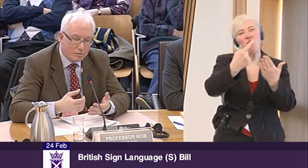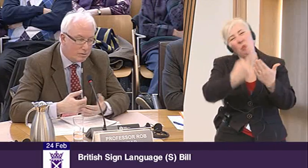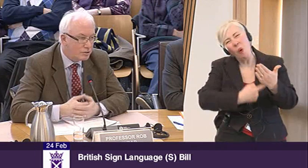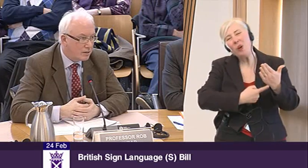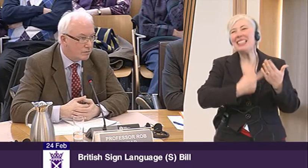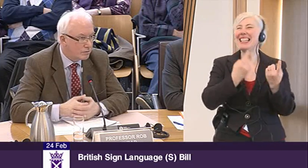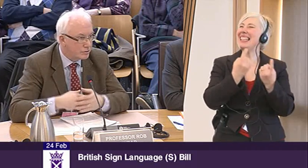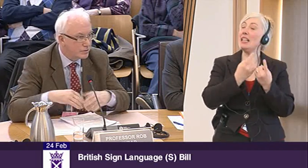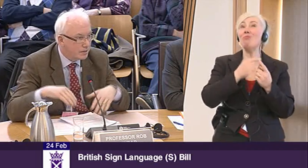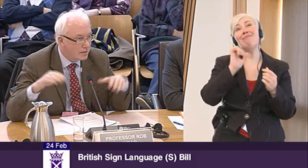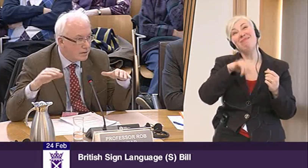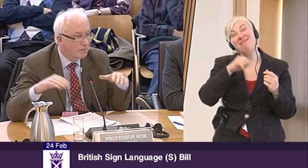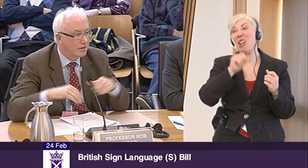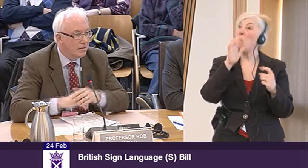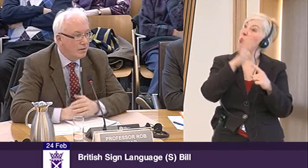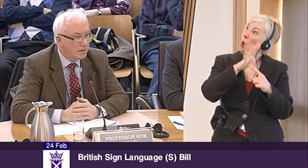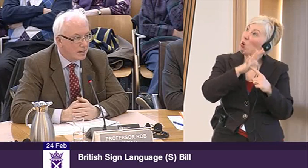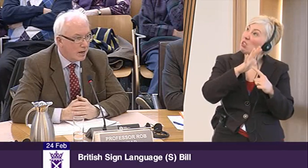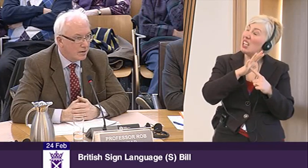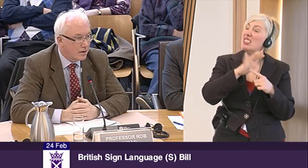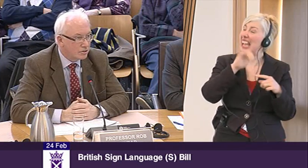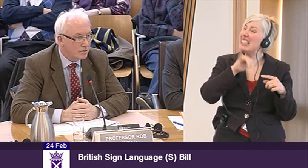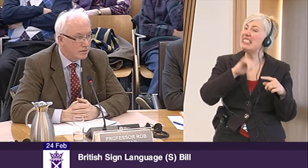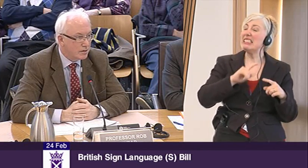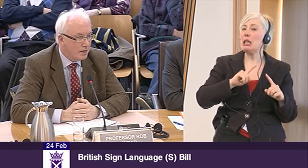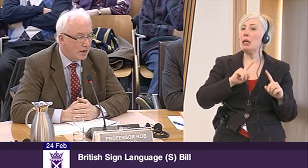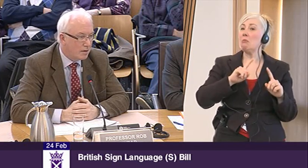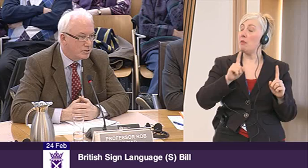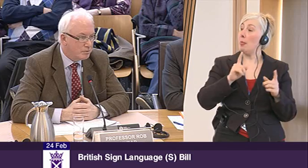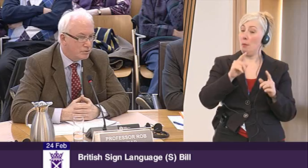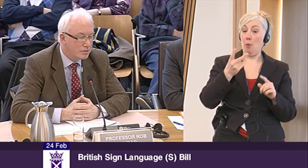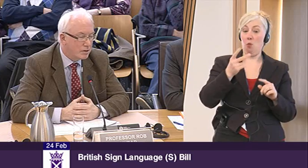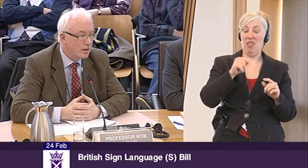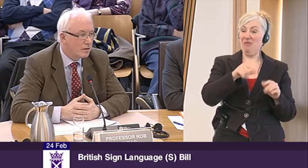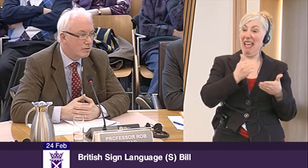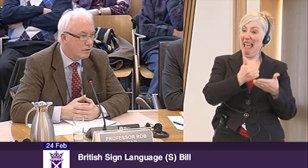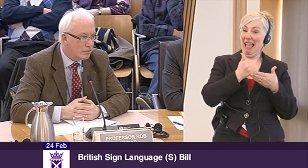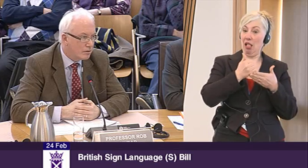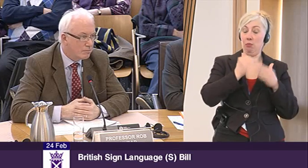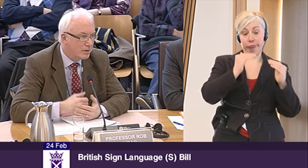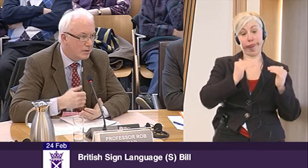things. Without doubt, such things are important in raising the status of the language, but